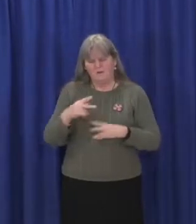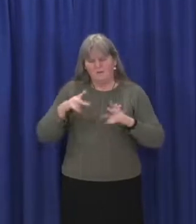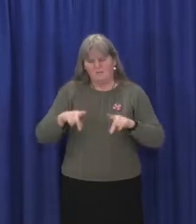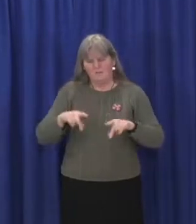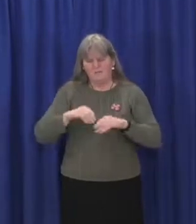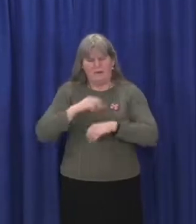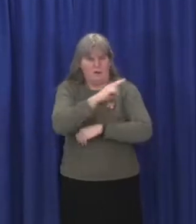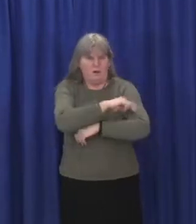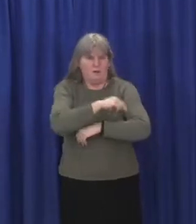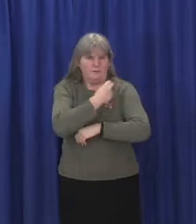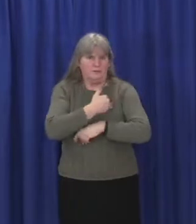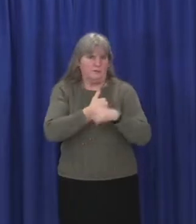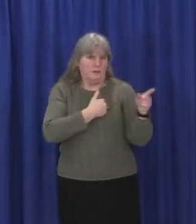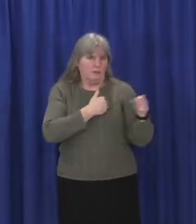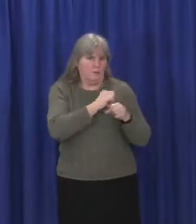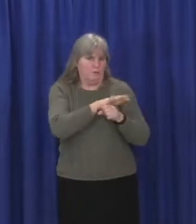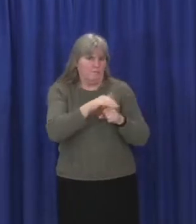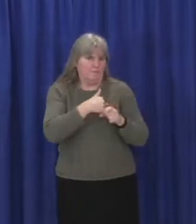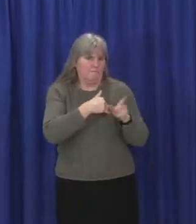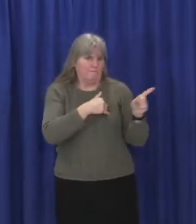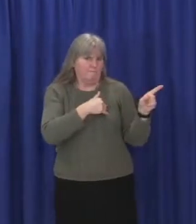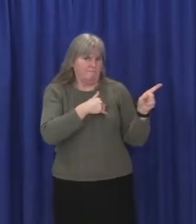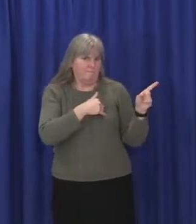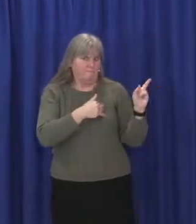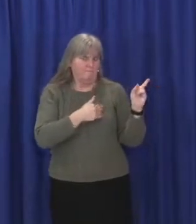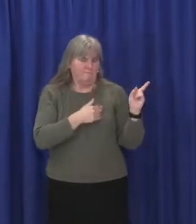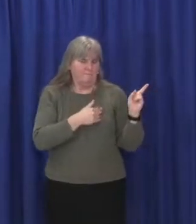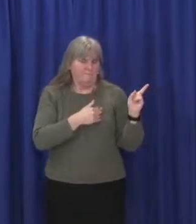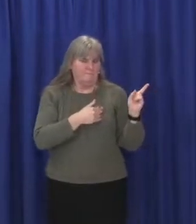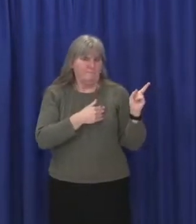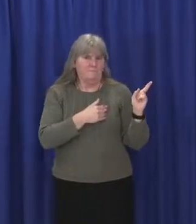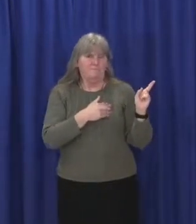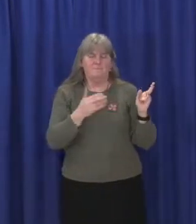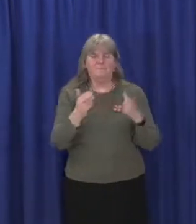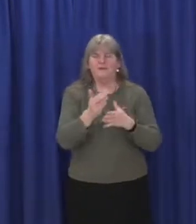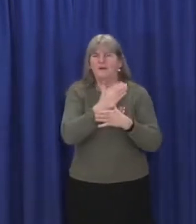in the territory with COVID-19. The average new daily case